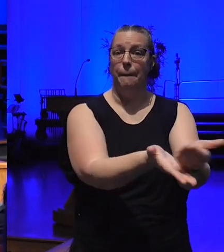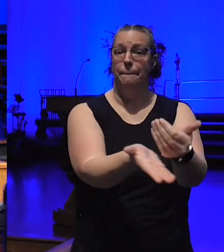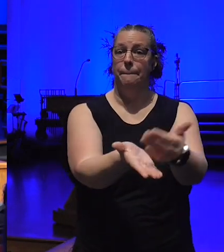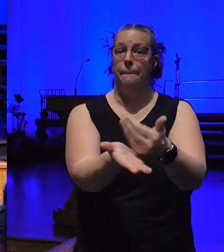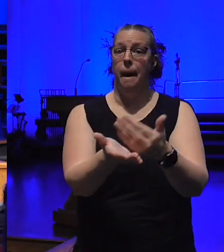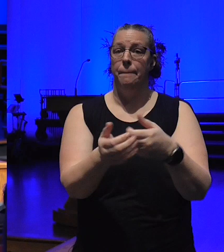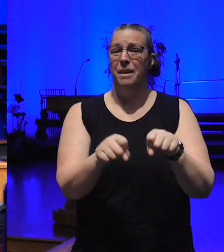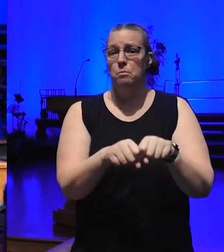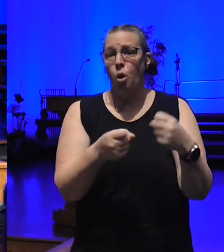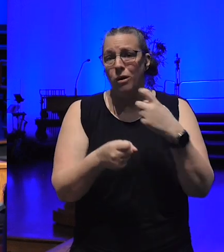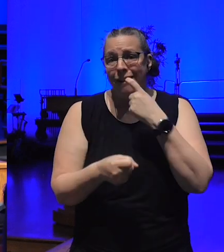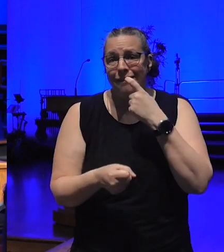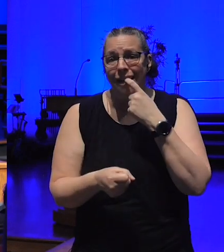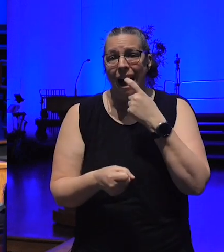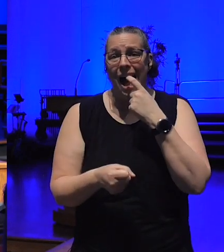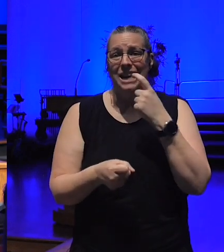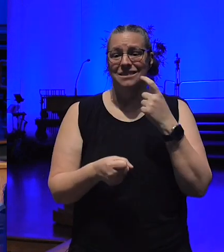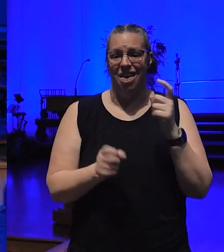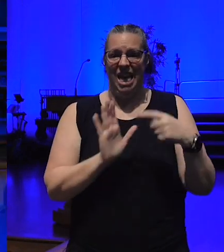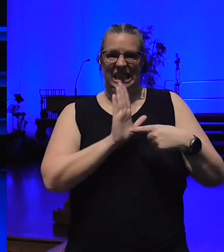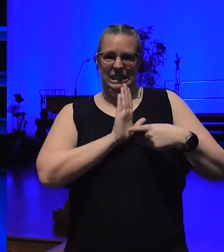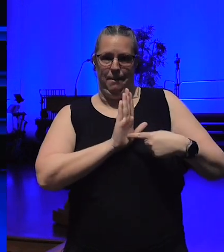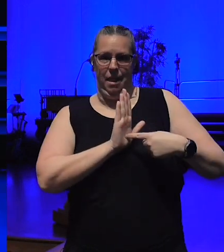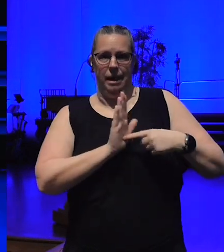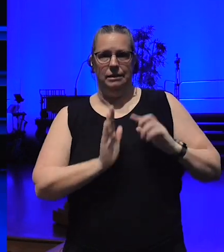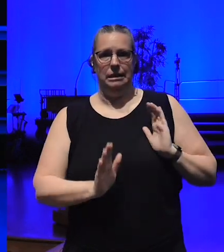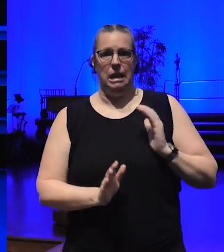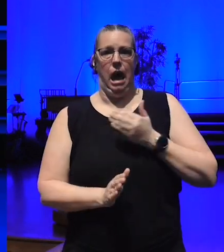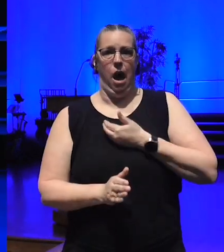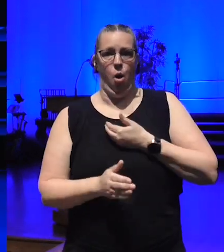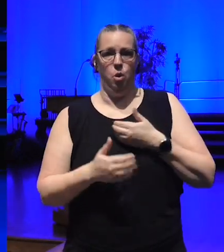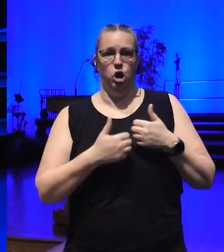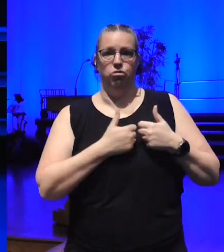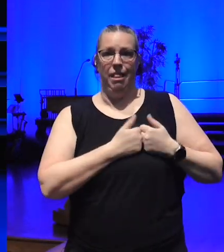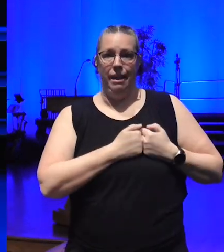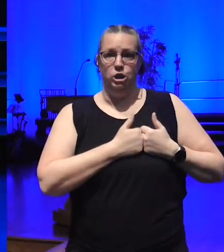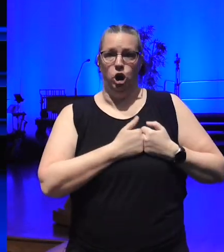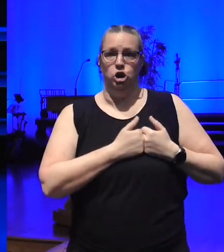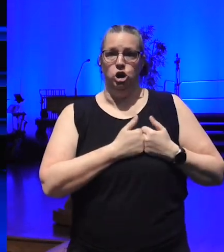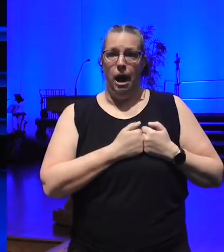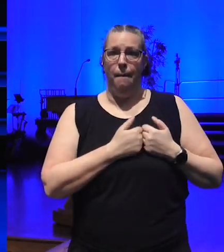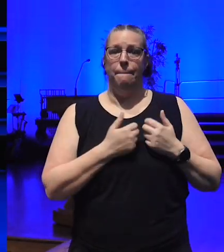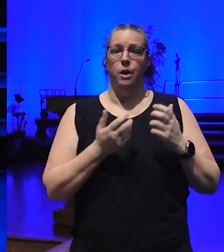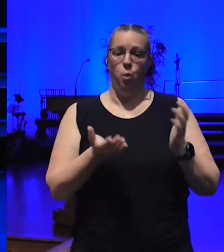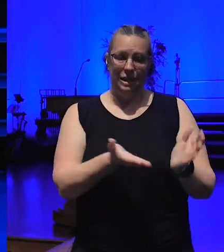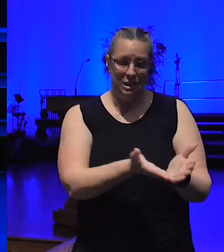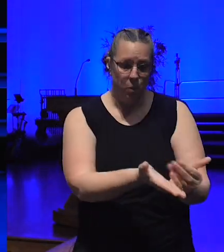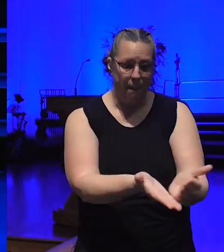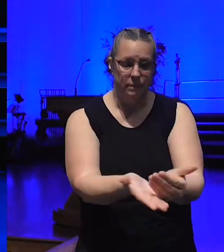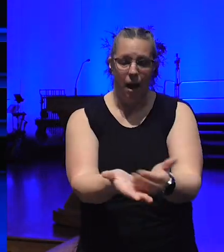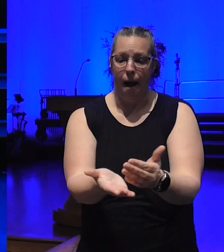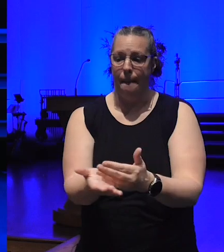broken glass symbolizing our relationship into the dust pan and put it into the sanctuary of a